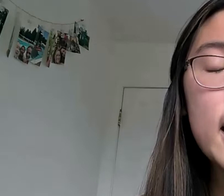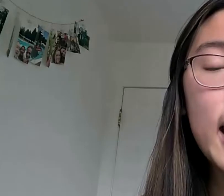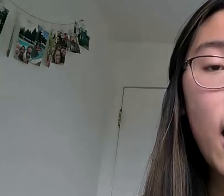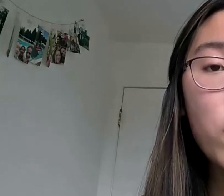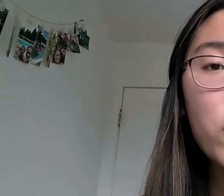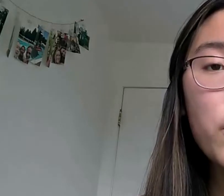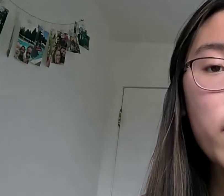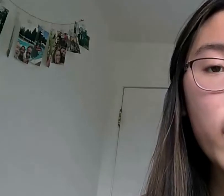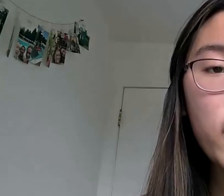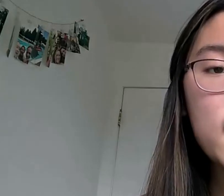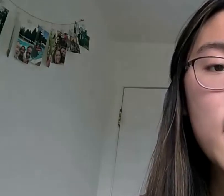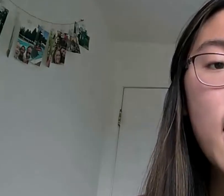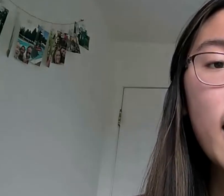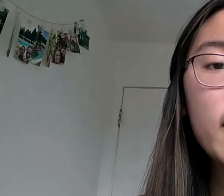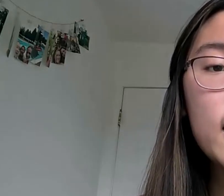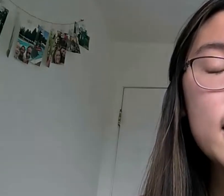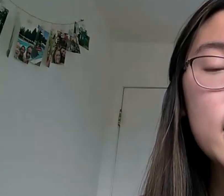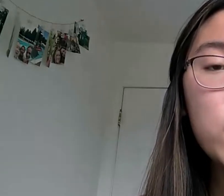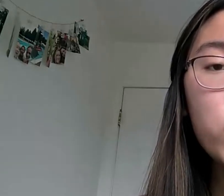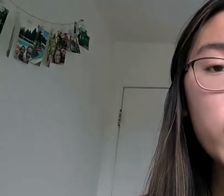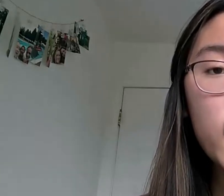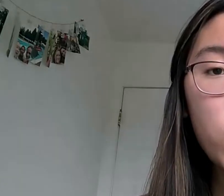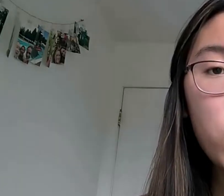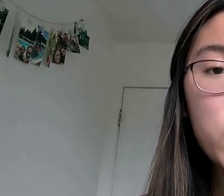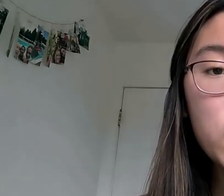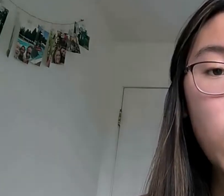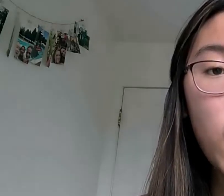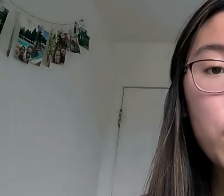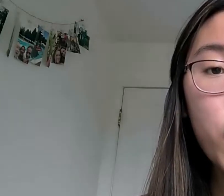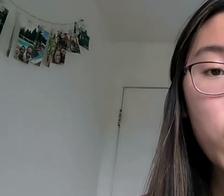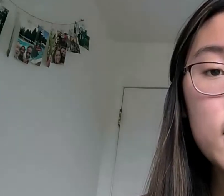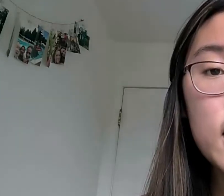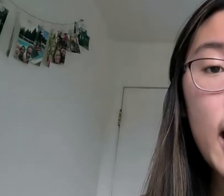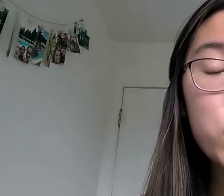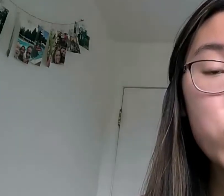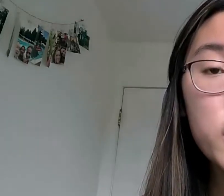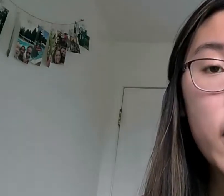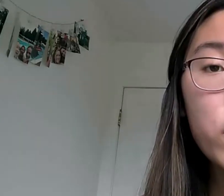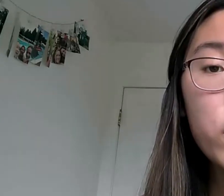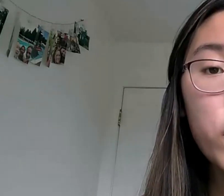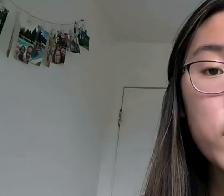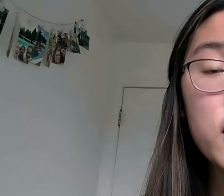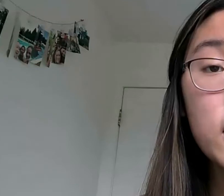and algorithmic fairness at the institute for technology law and policy at georgetown university